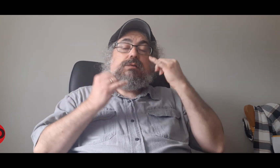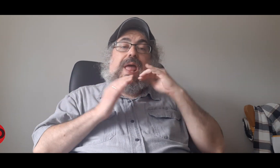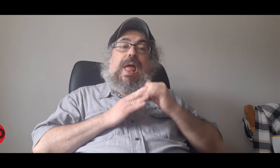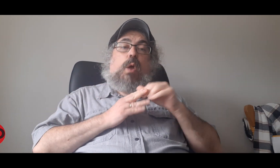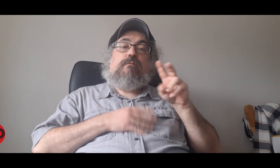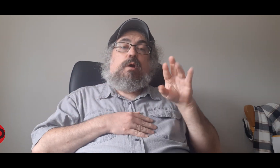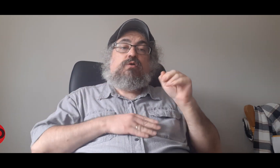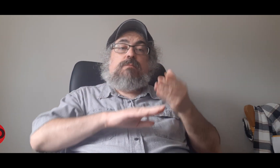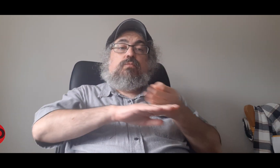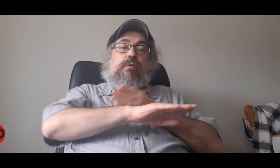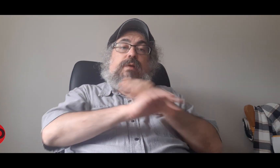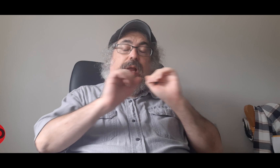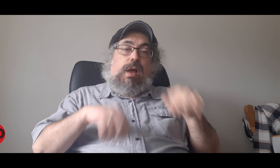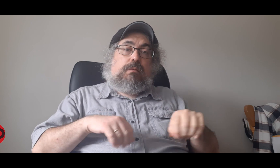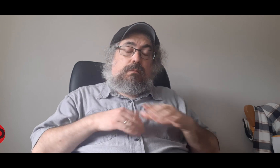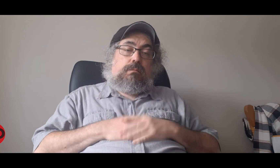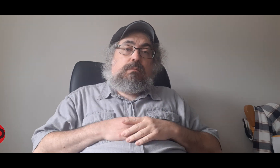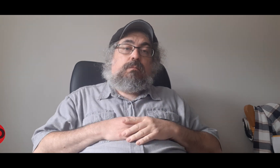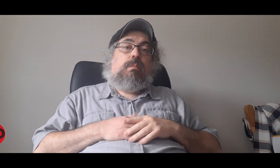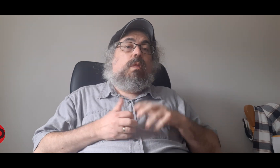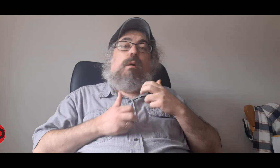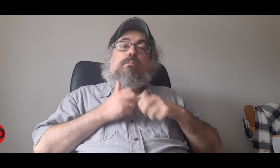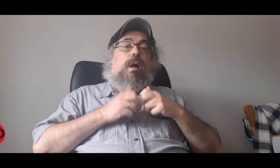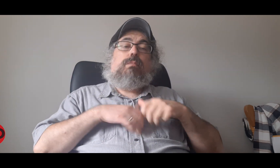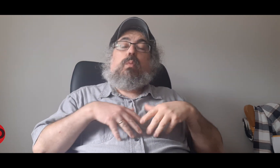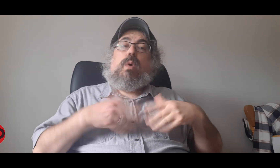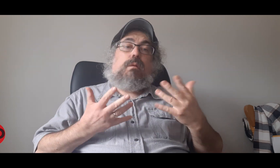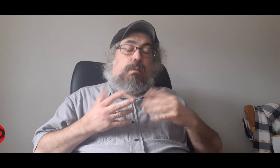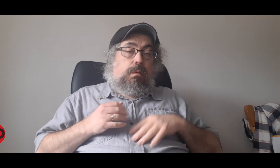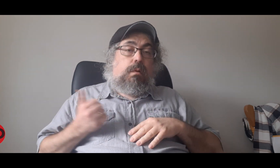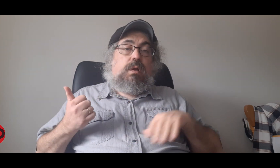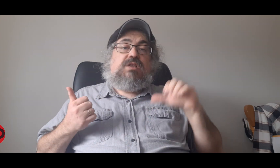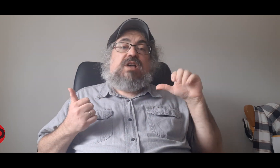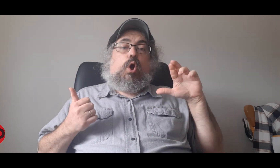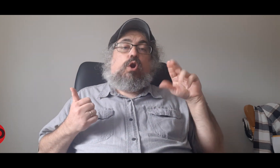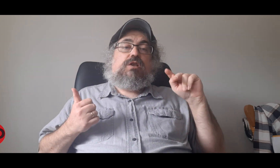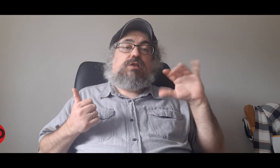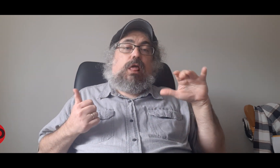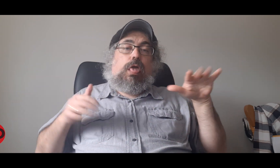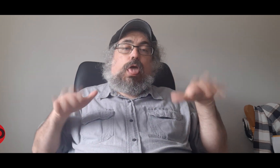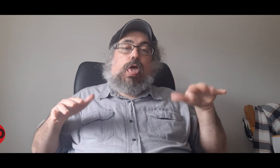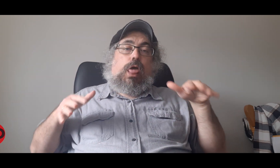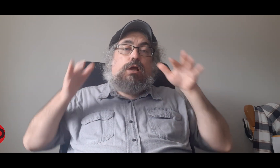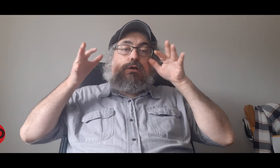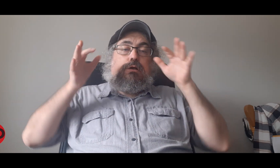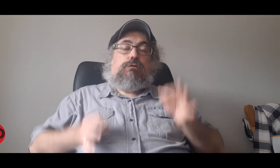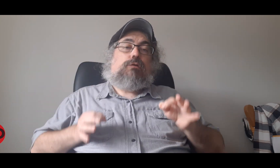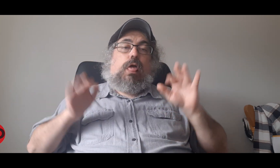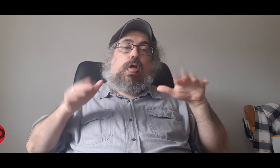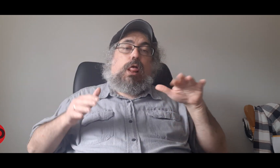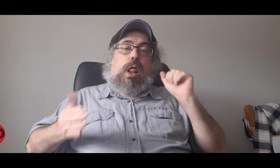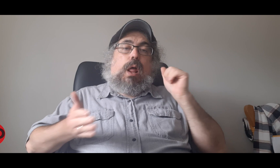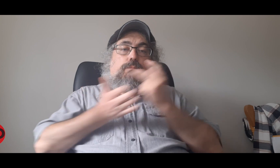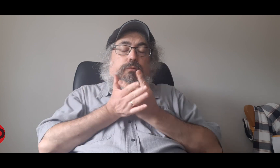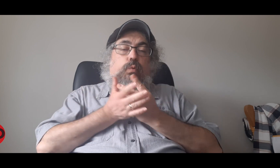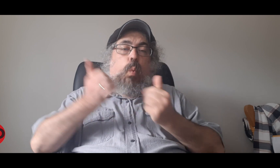which improvements to improve and which not to approve.